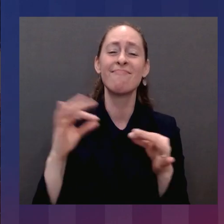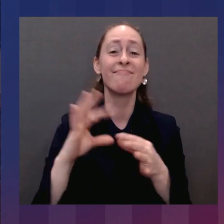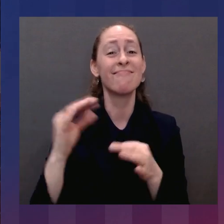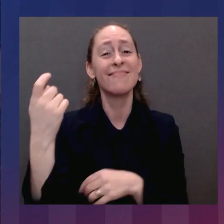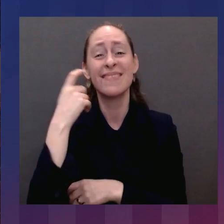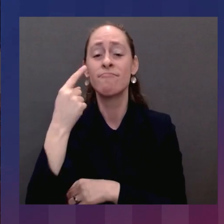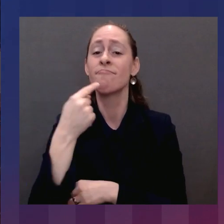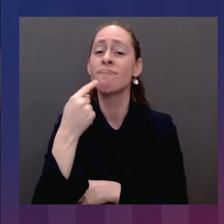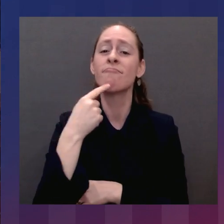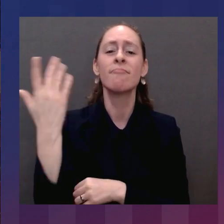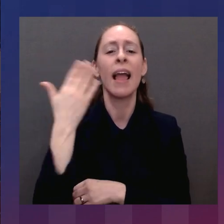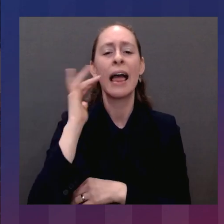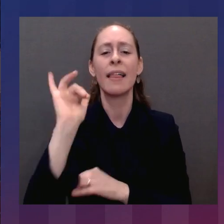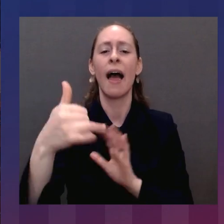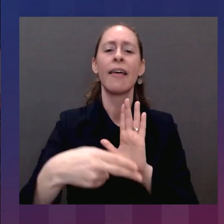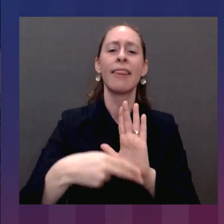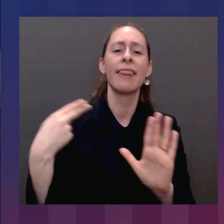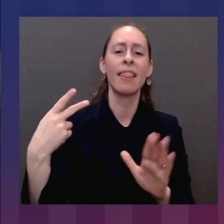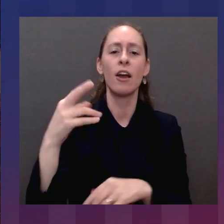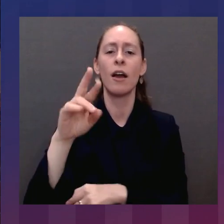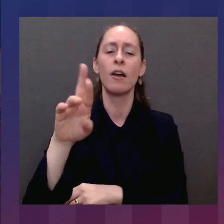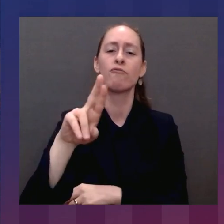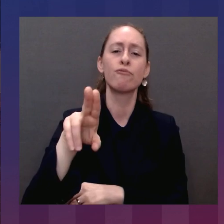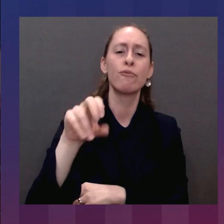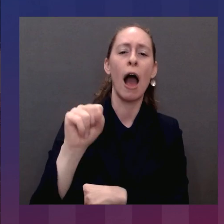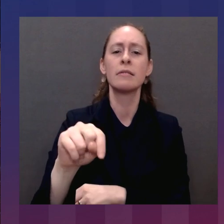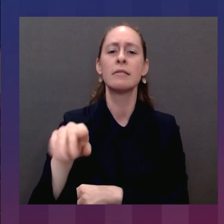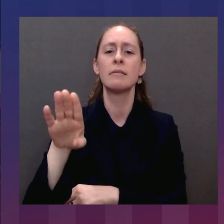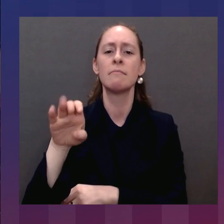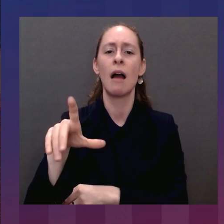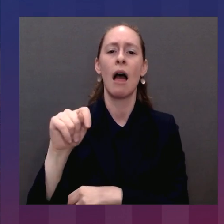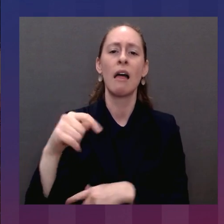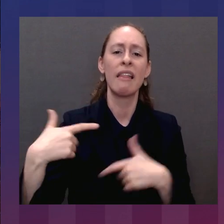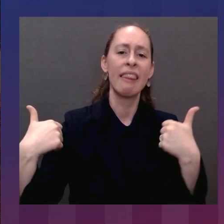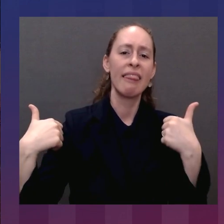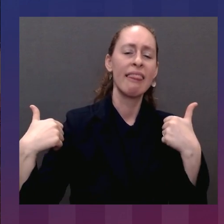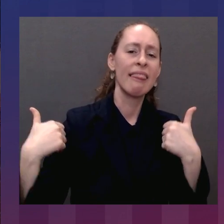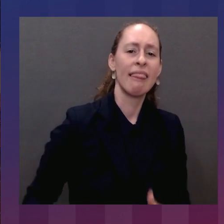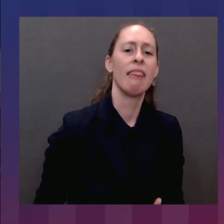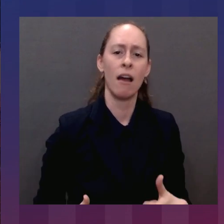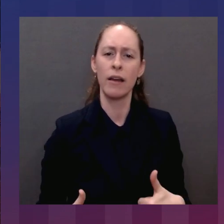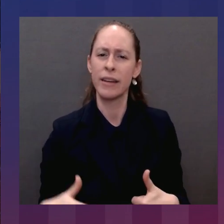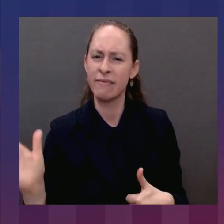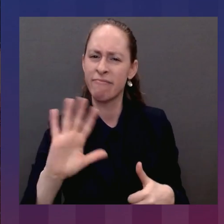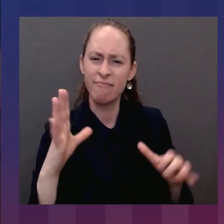It's time to see -- what used to be called Rust Belt